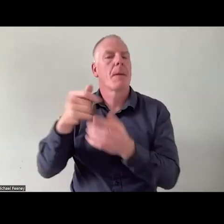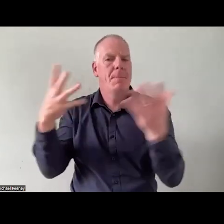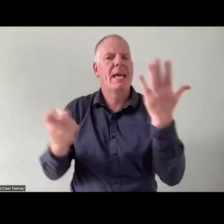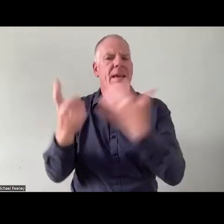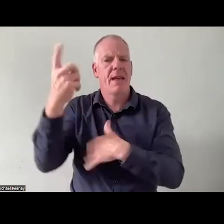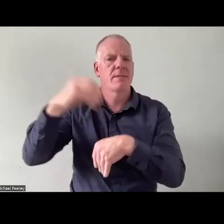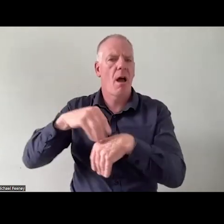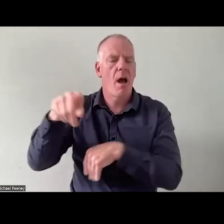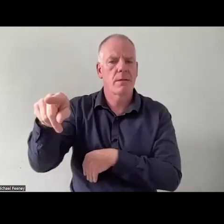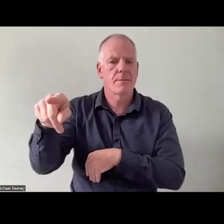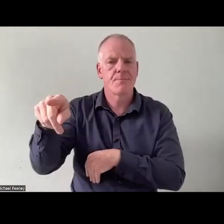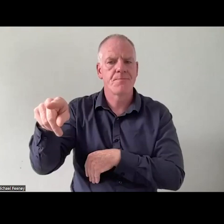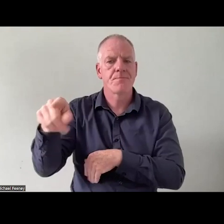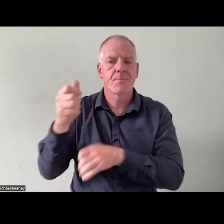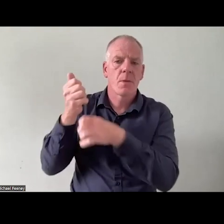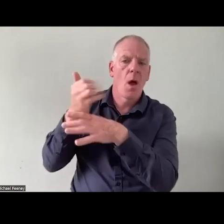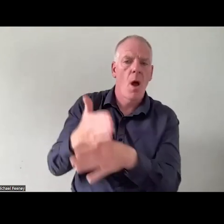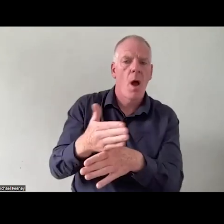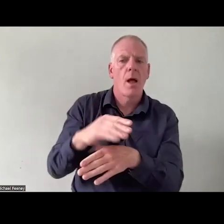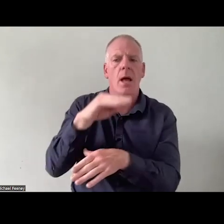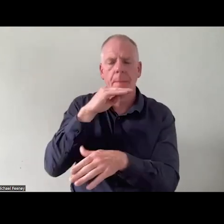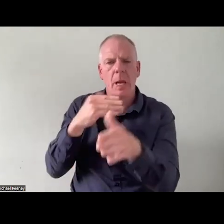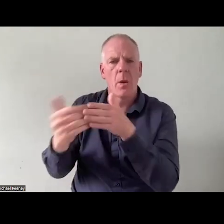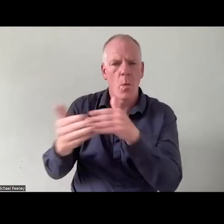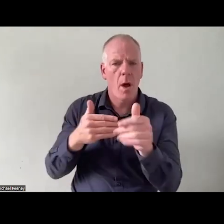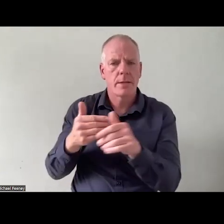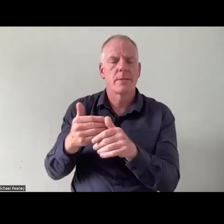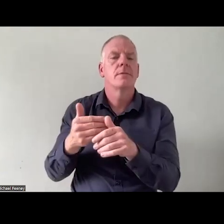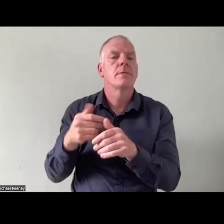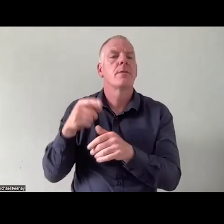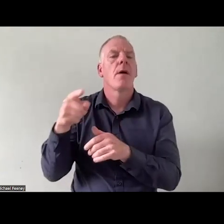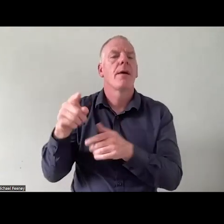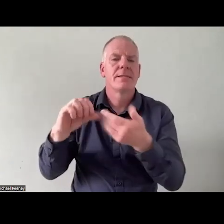Basically, all they had to do, all they did was place a NaviLens code